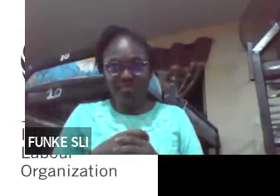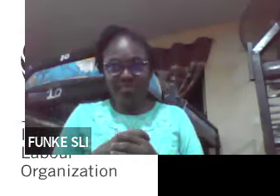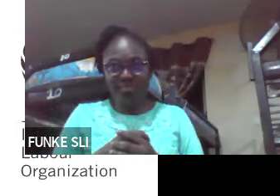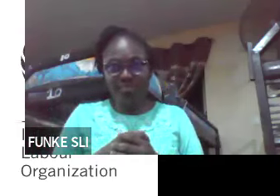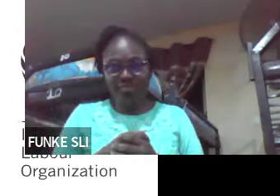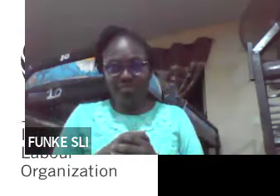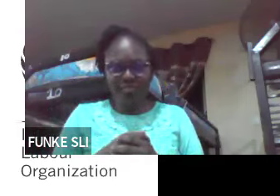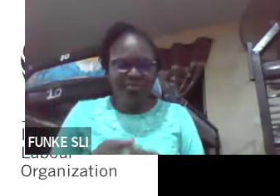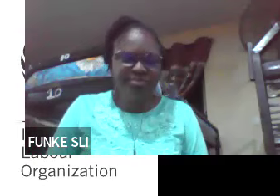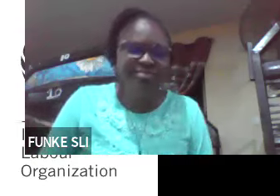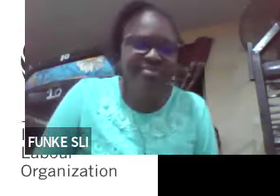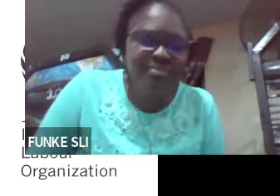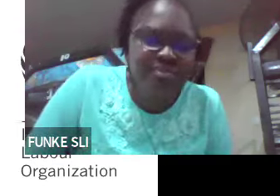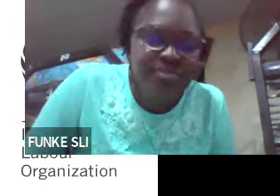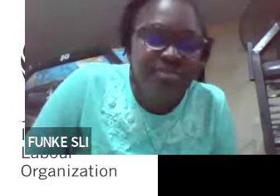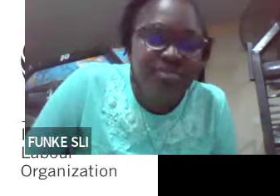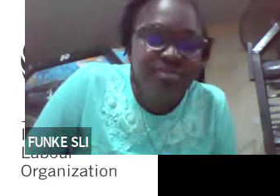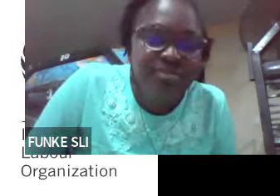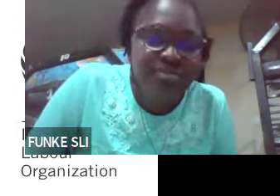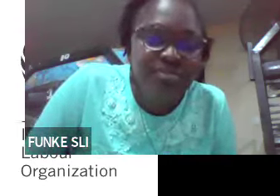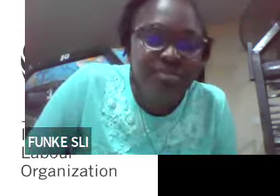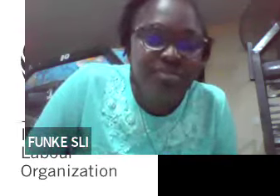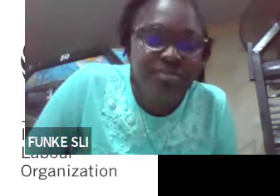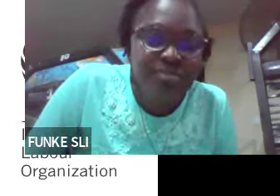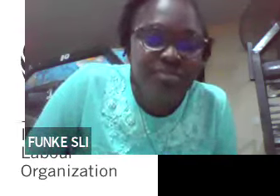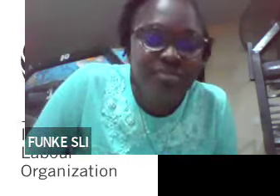Dotun Akinseinde: Okay, most of the biggest business